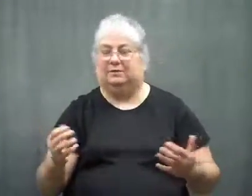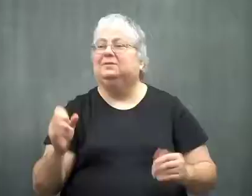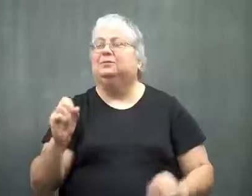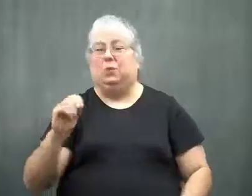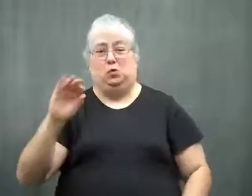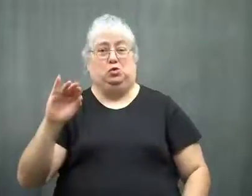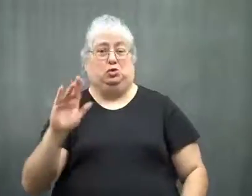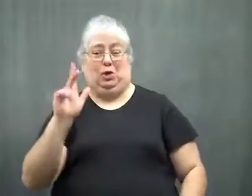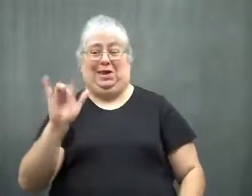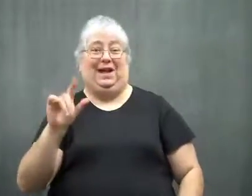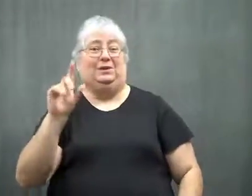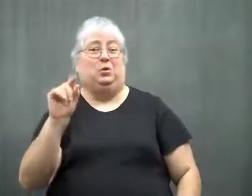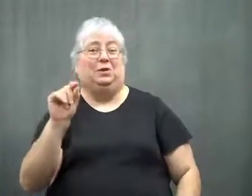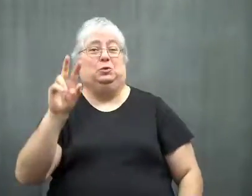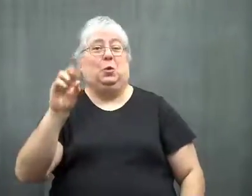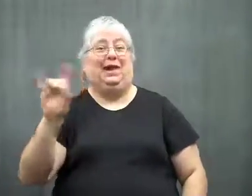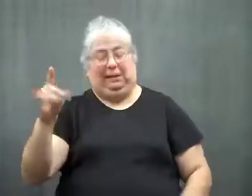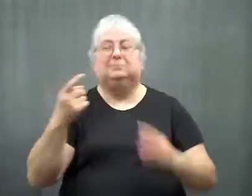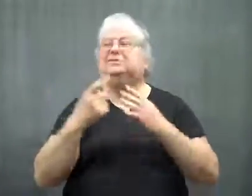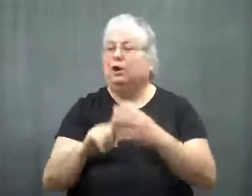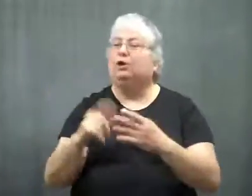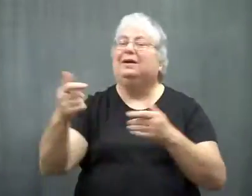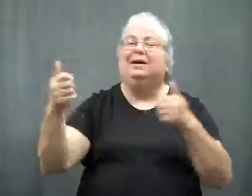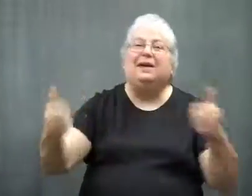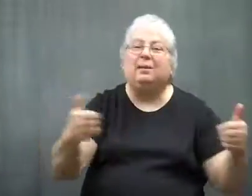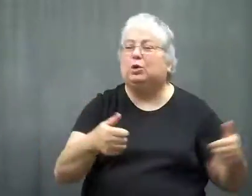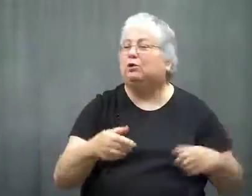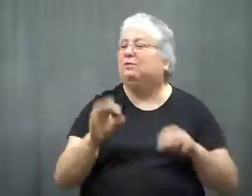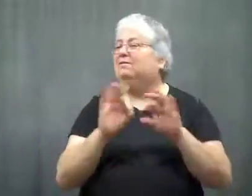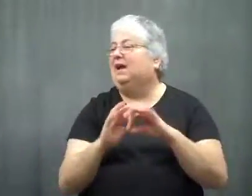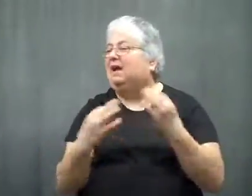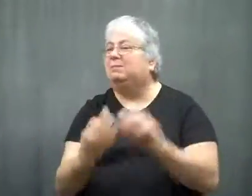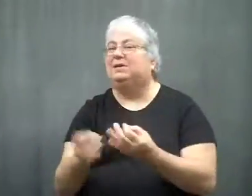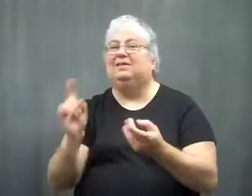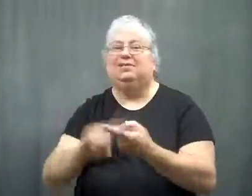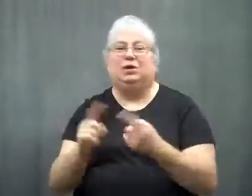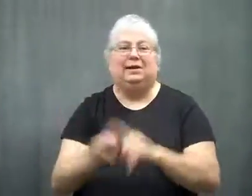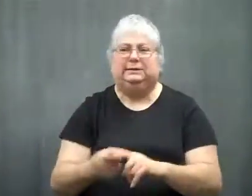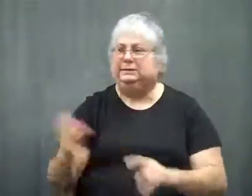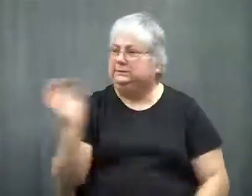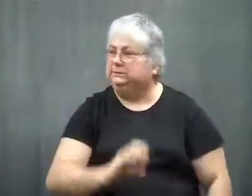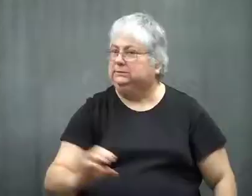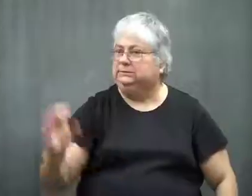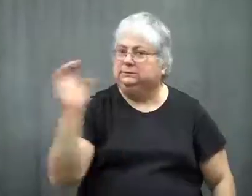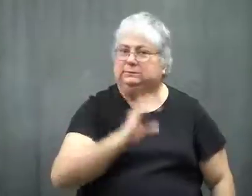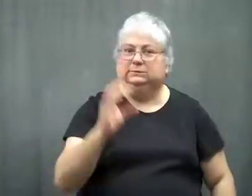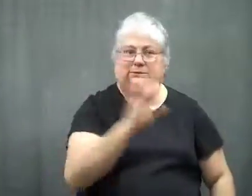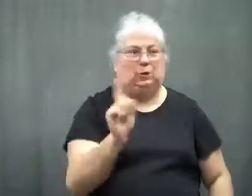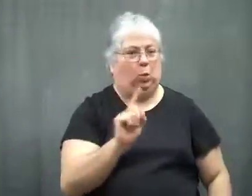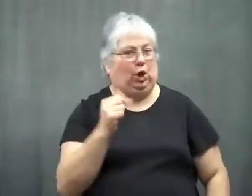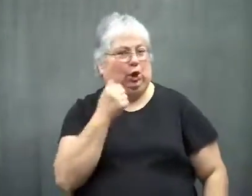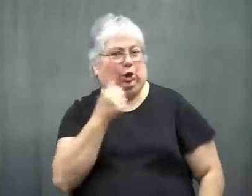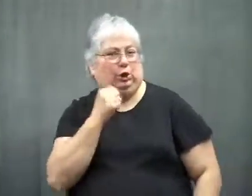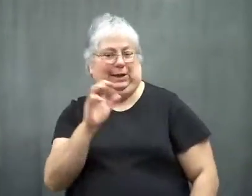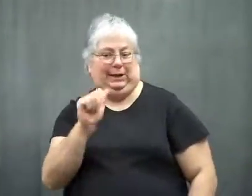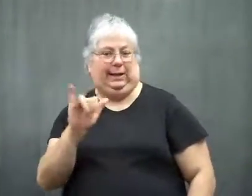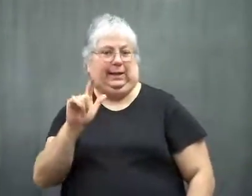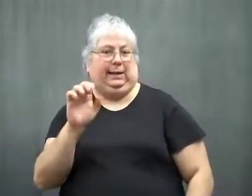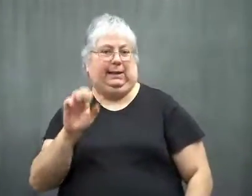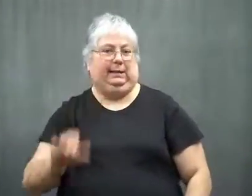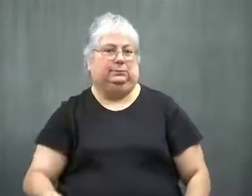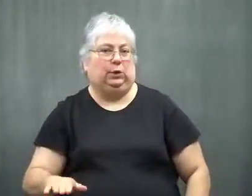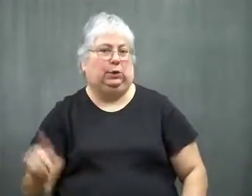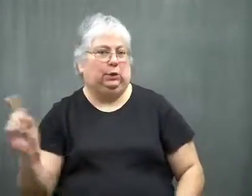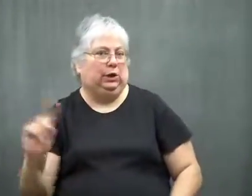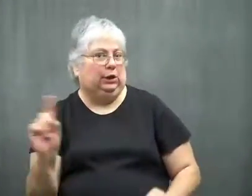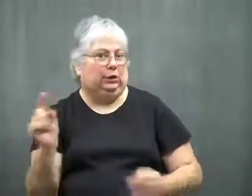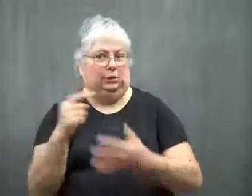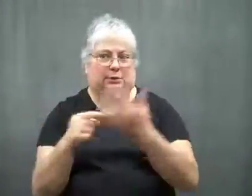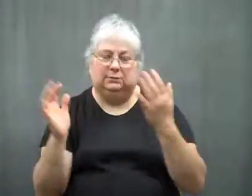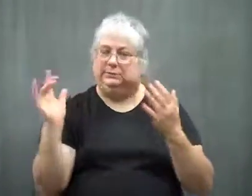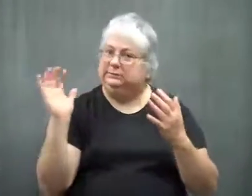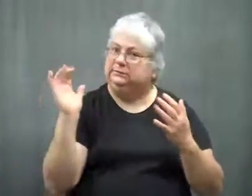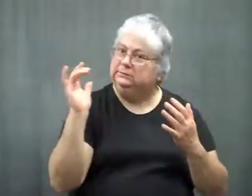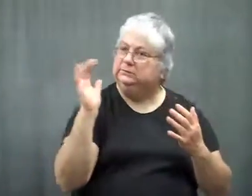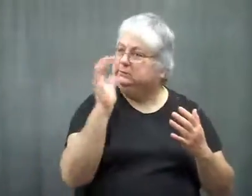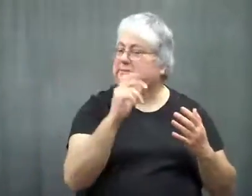On July 20, 2008, neighbors, family and friends started searching for Caylee.